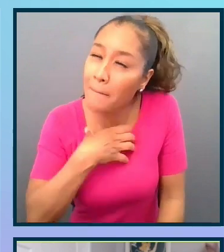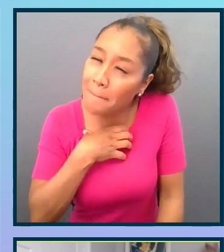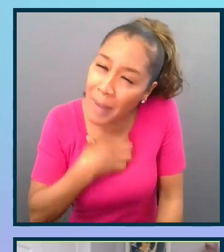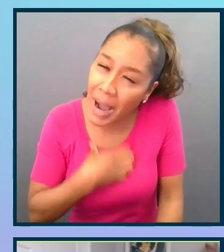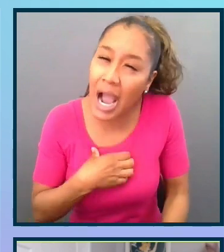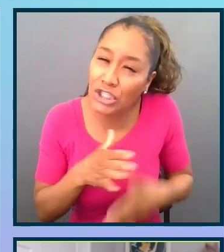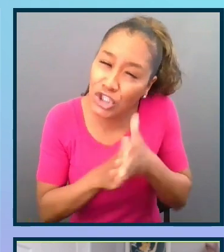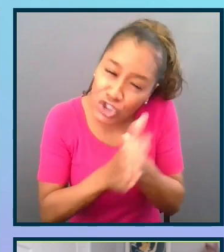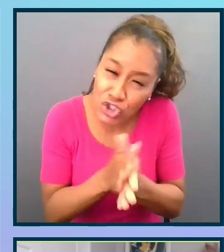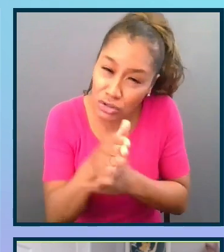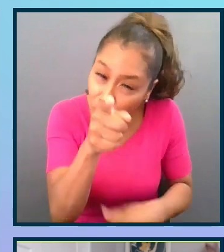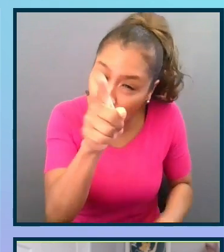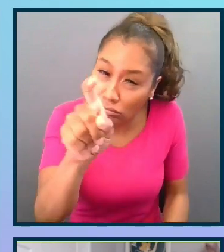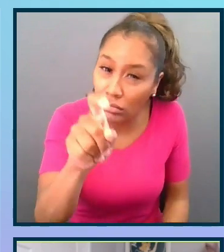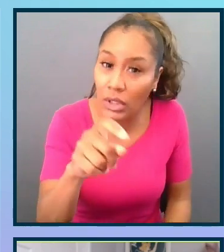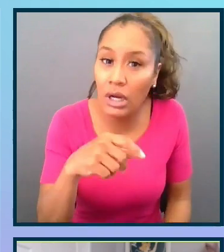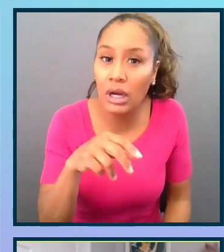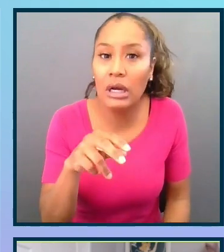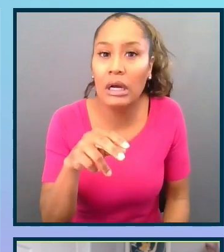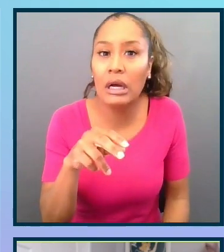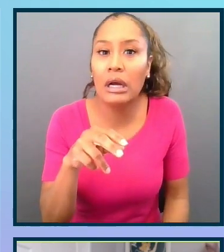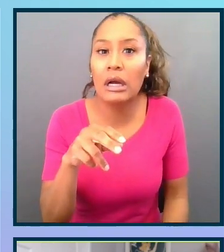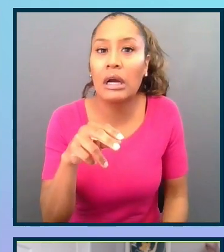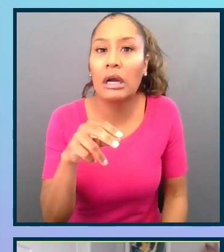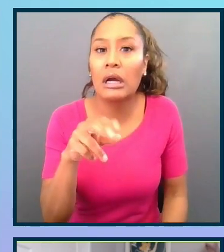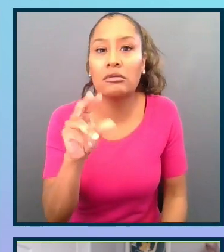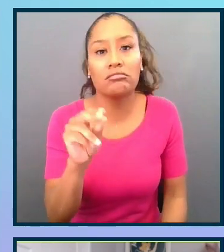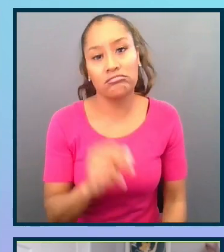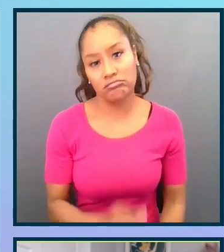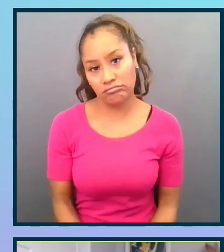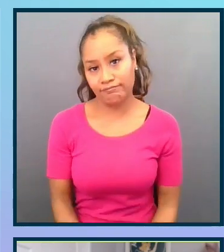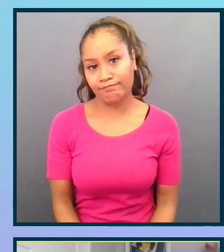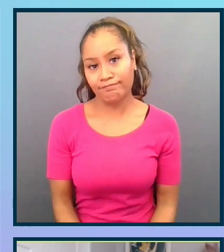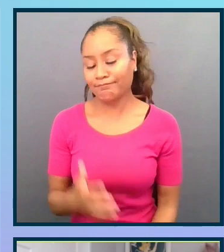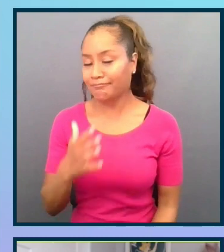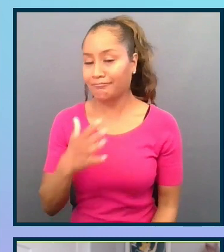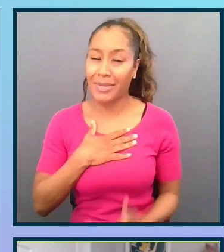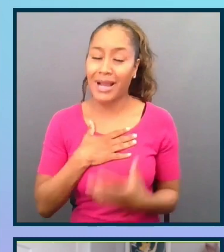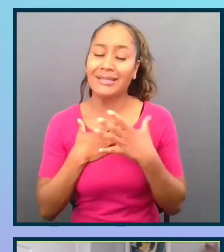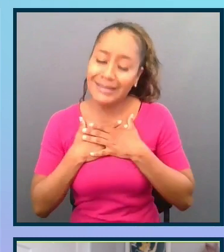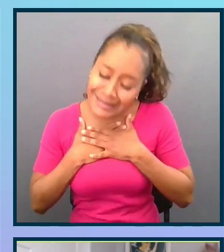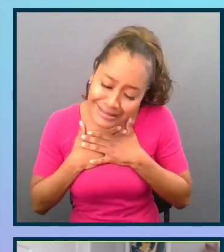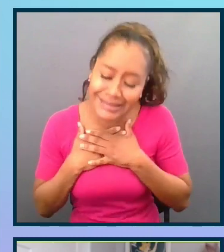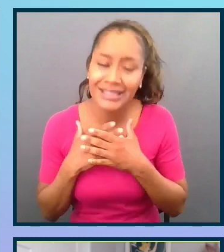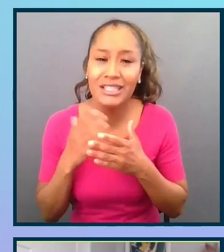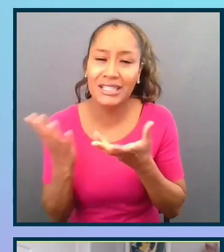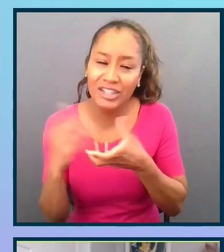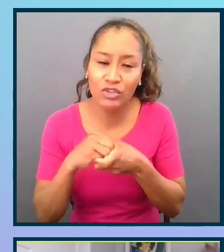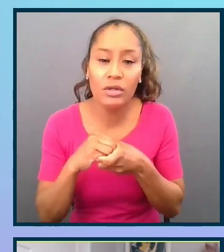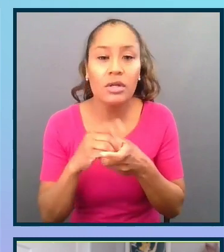And I said, "No, I care about inclusion and design." And she said, "Go for it,"